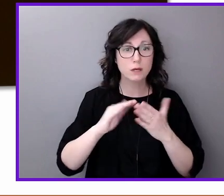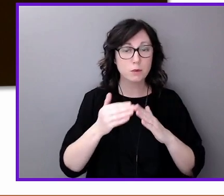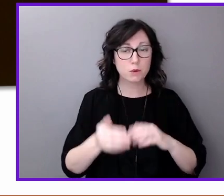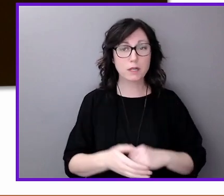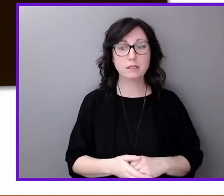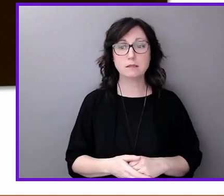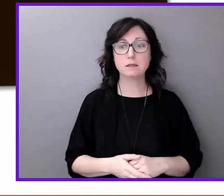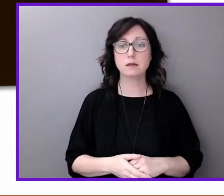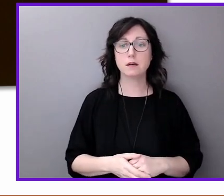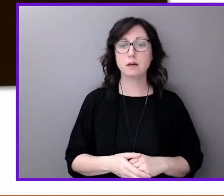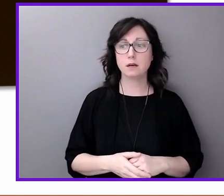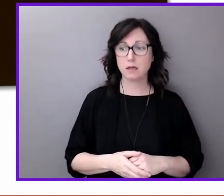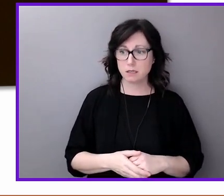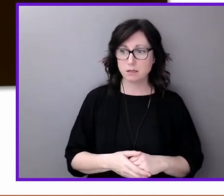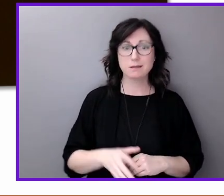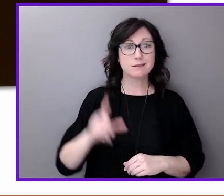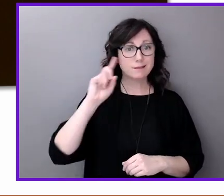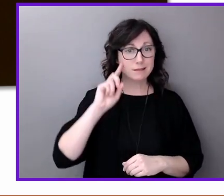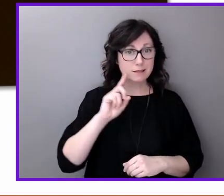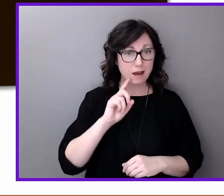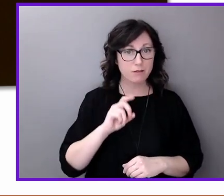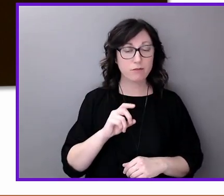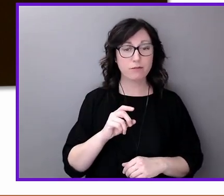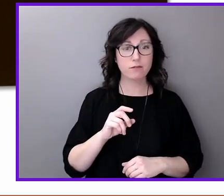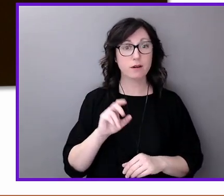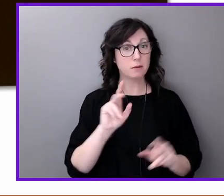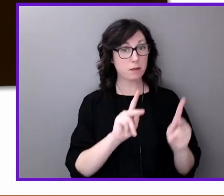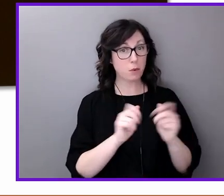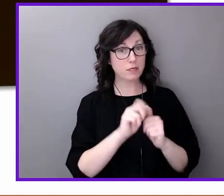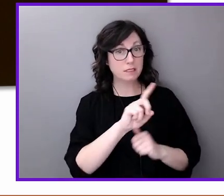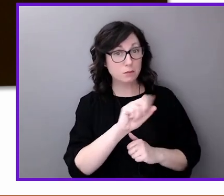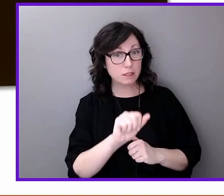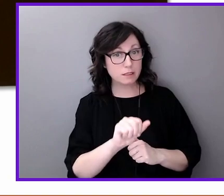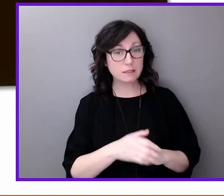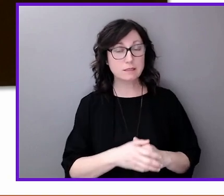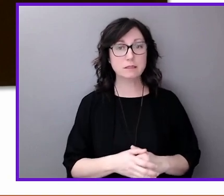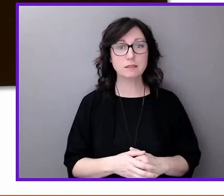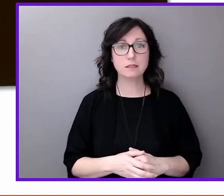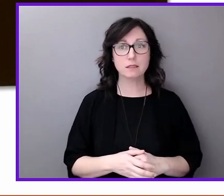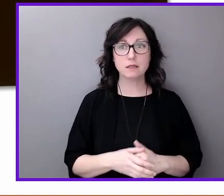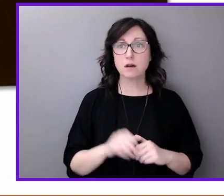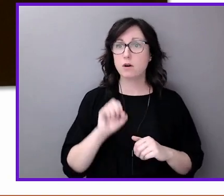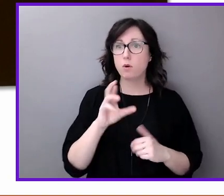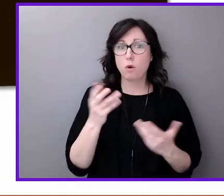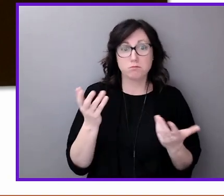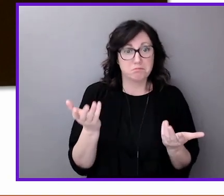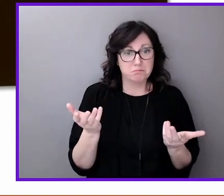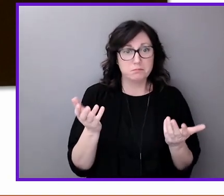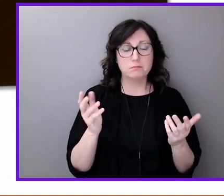the Deaf, or people with disabilities, or people with different